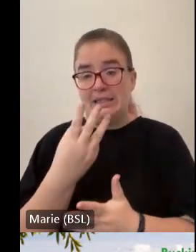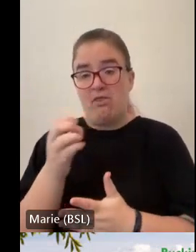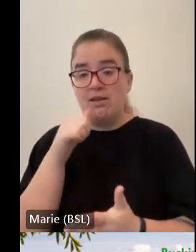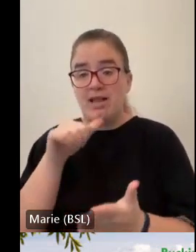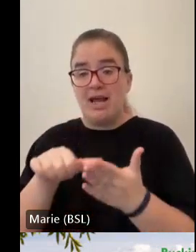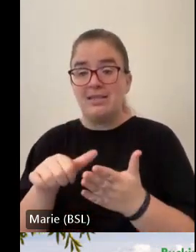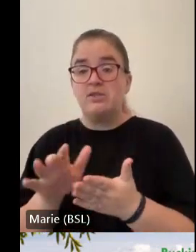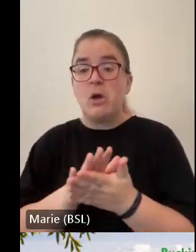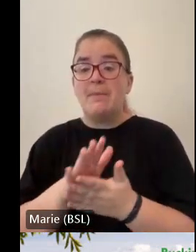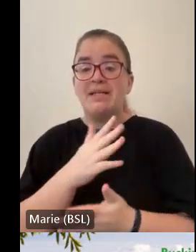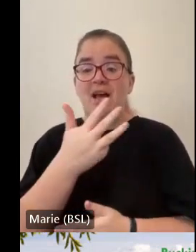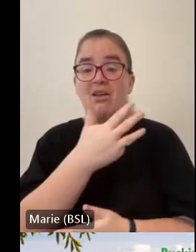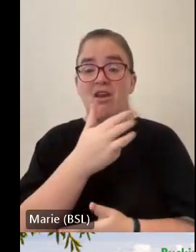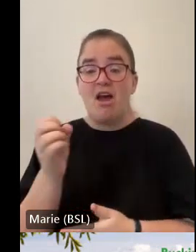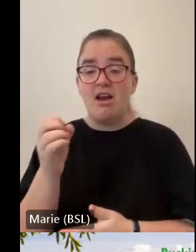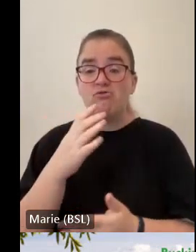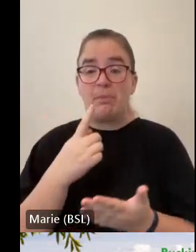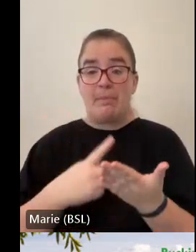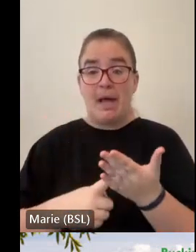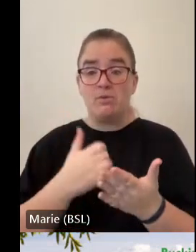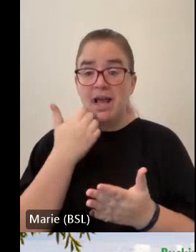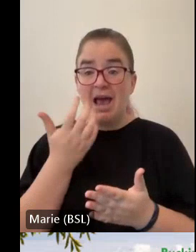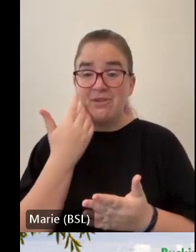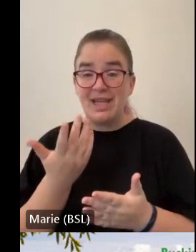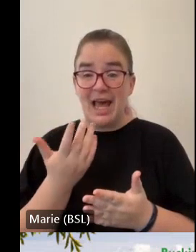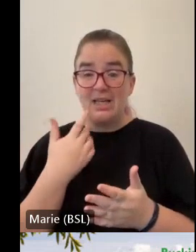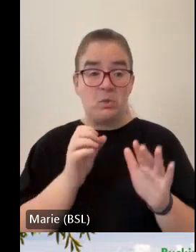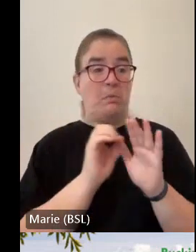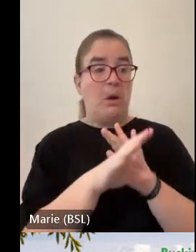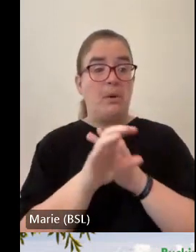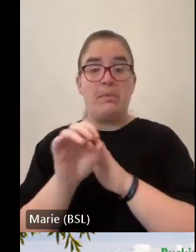That's £900 a day she was sending off every day that the